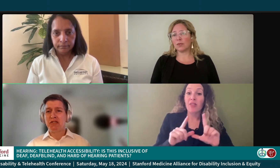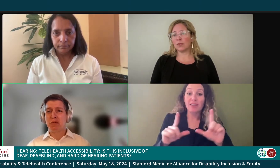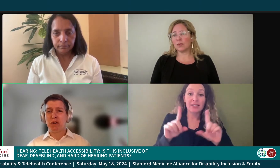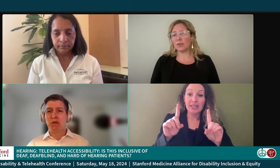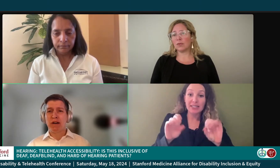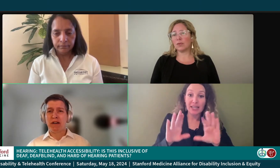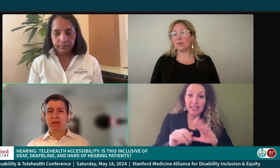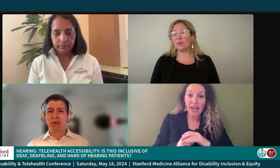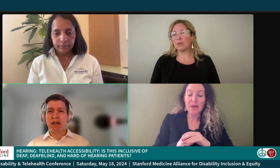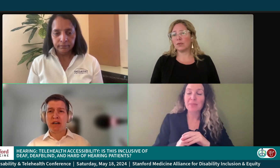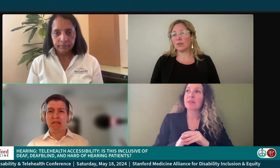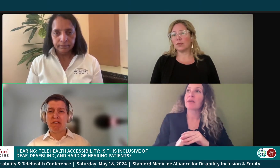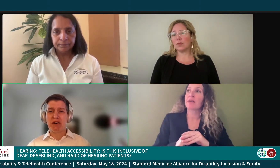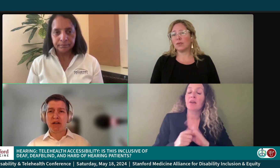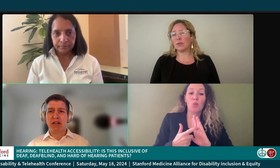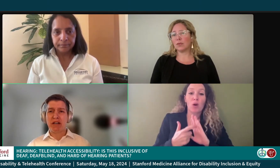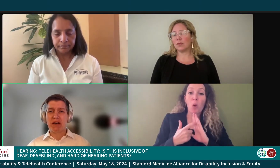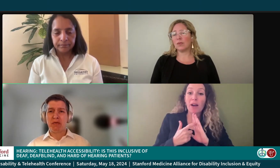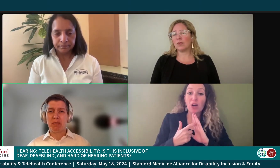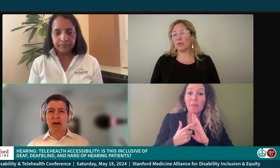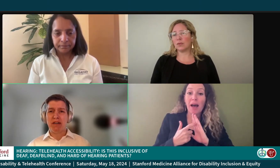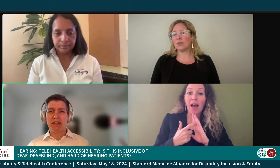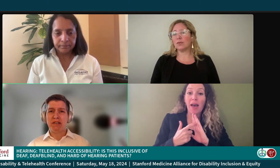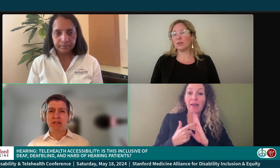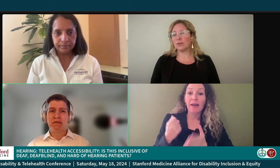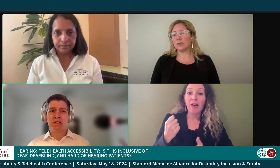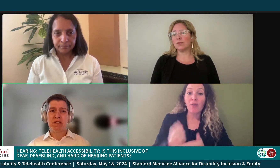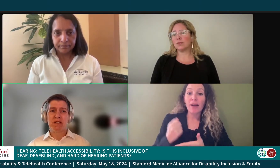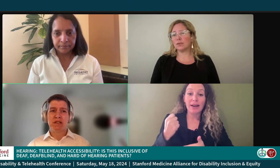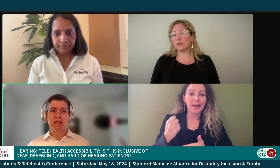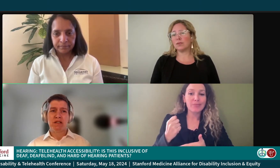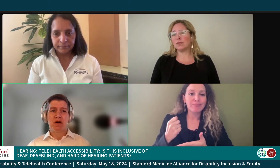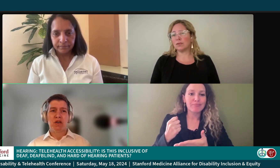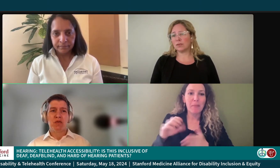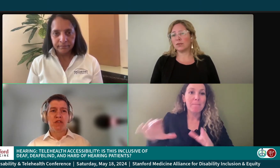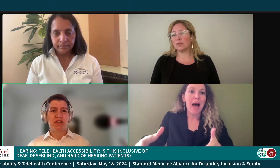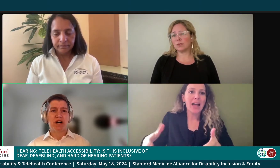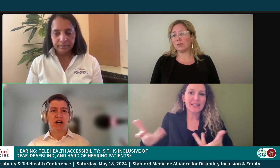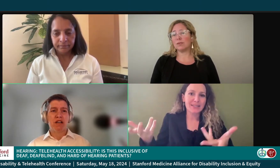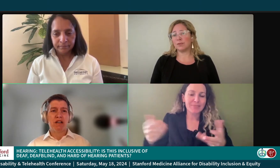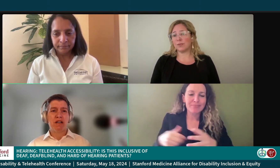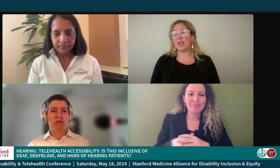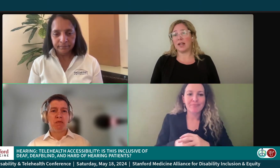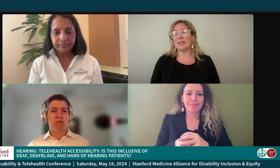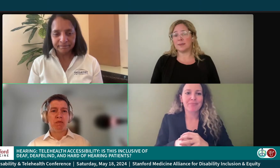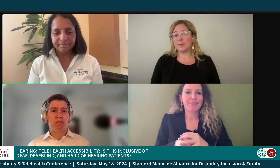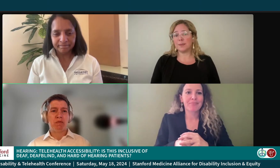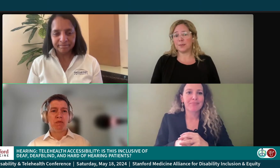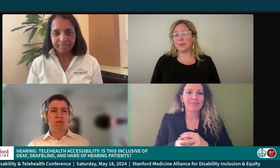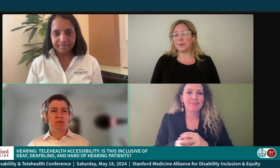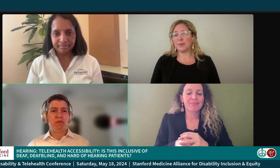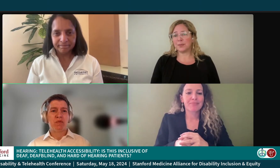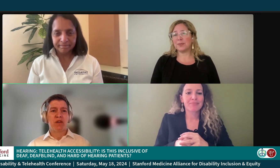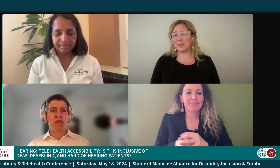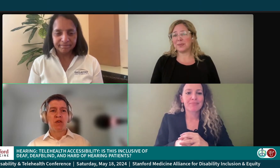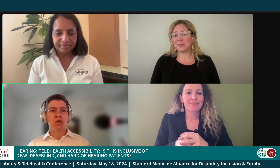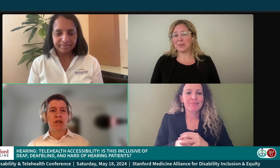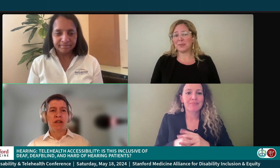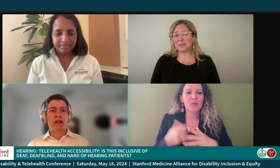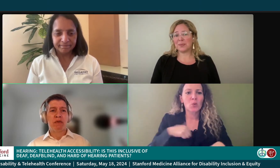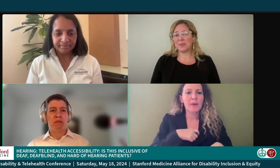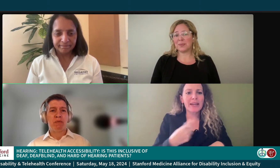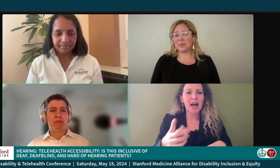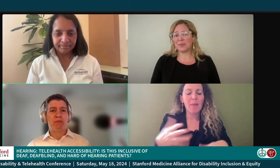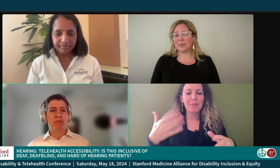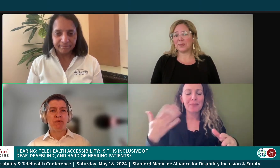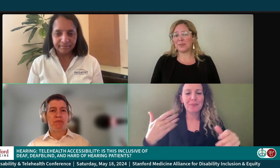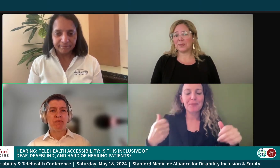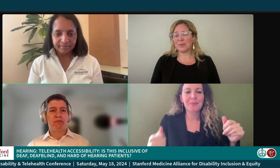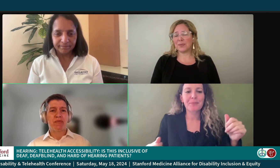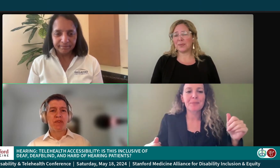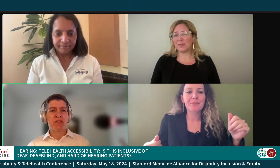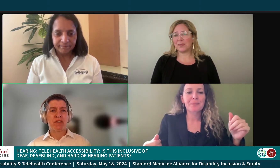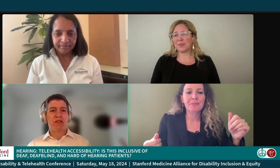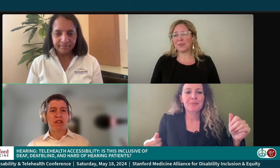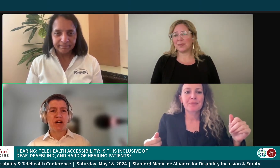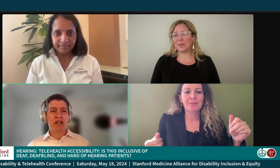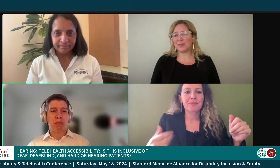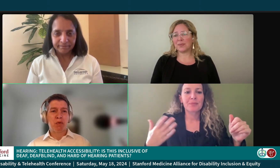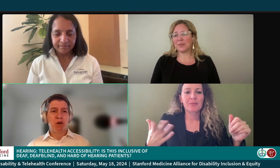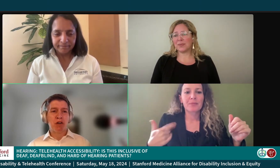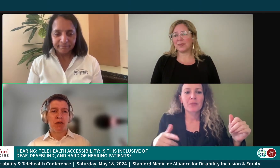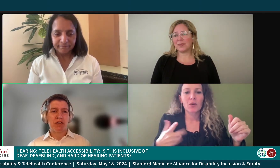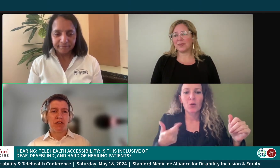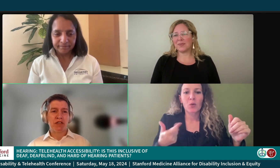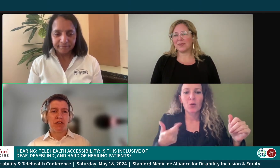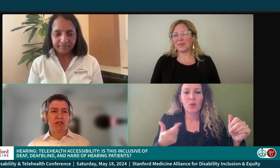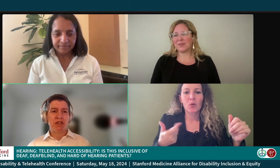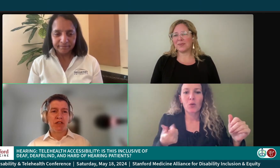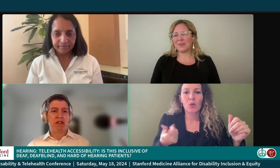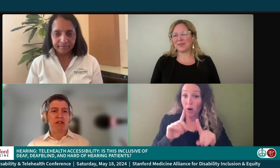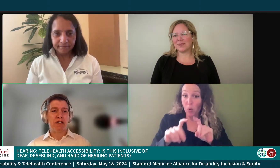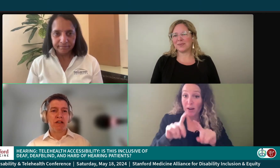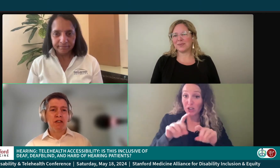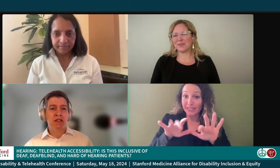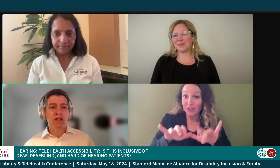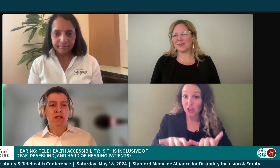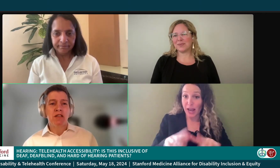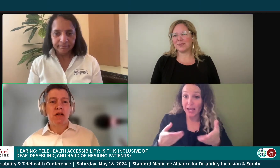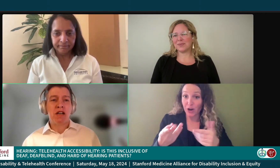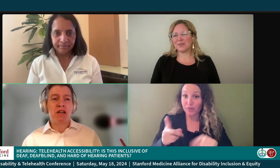also required by accrediting bodies. We got a couple more questions here.